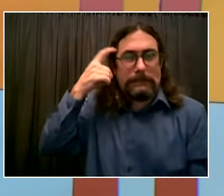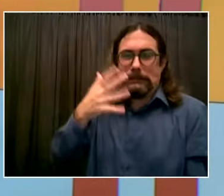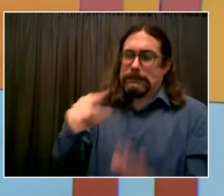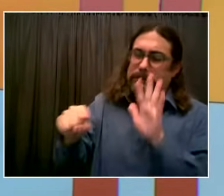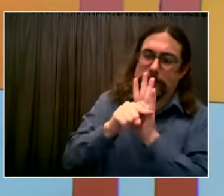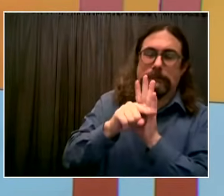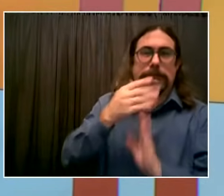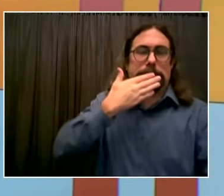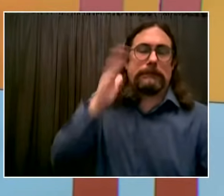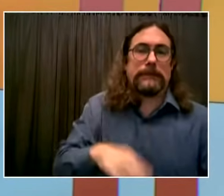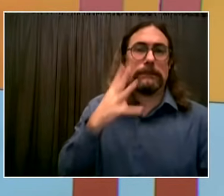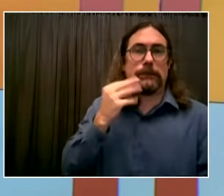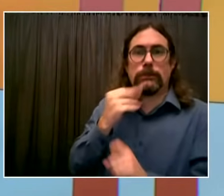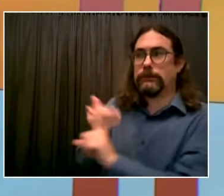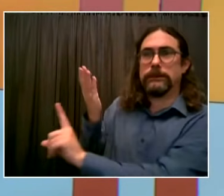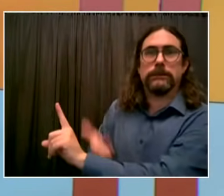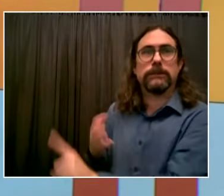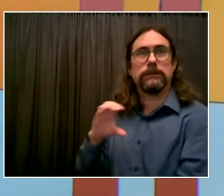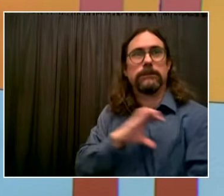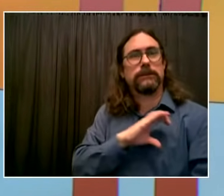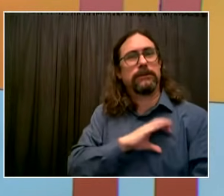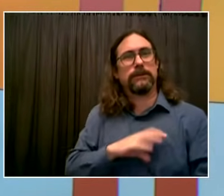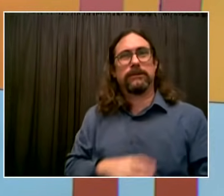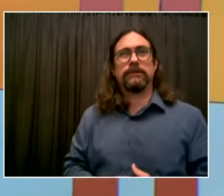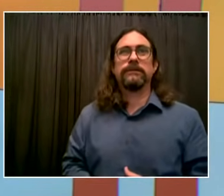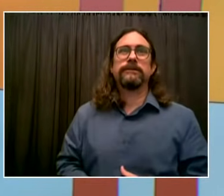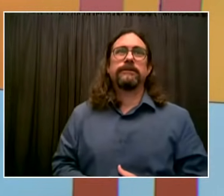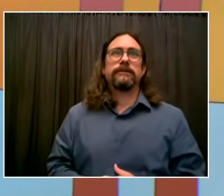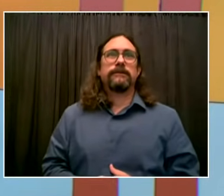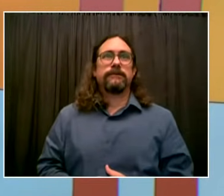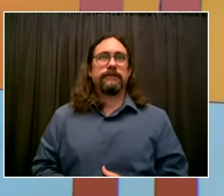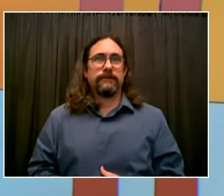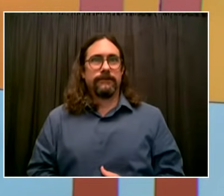GOOD DIALOGUE, IF YOU FEEL HEARD AND RESPONDED TO, YOU'RE GOING TO FEEL AOT L